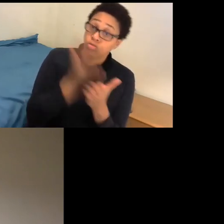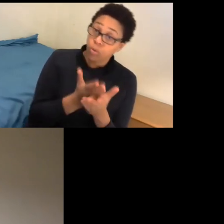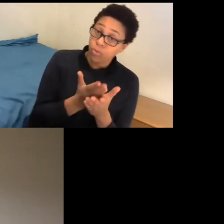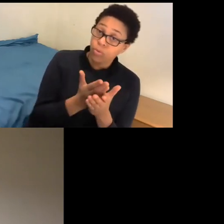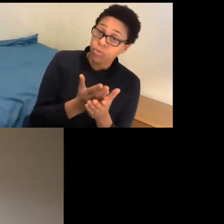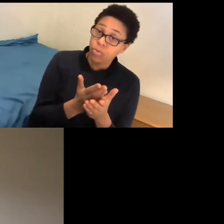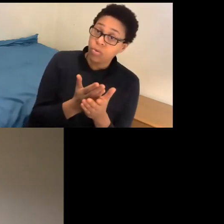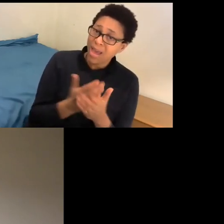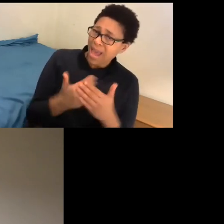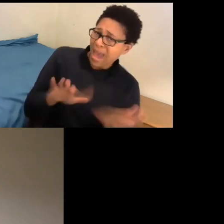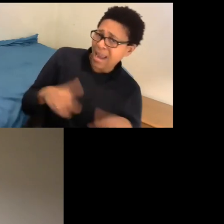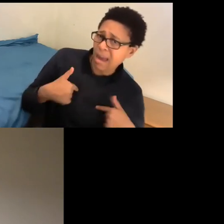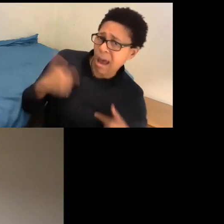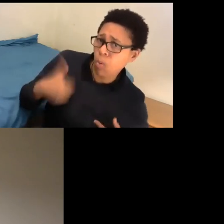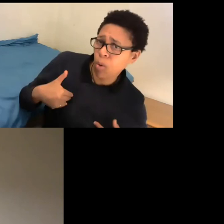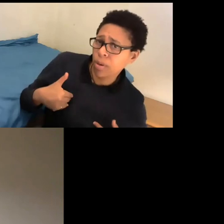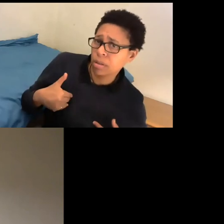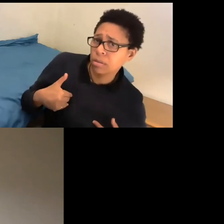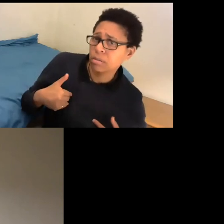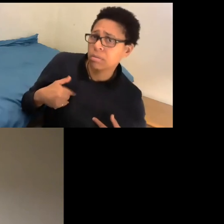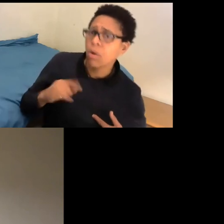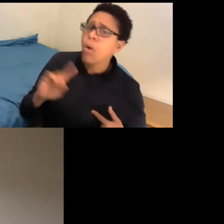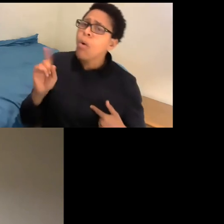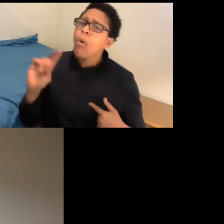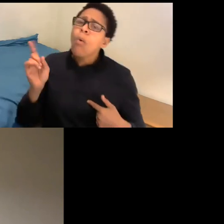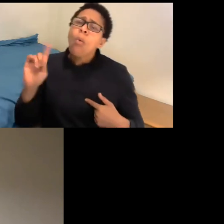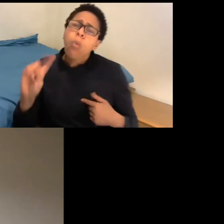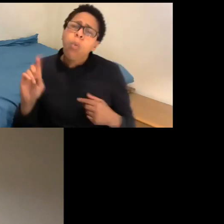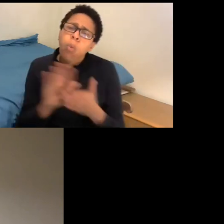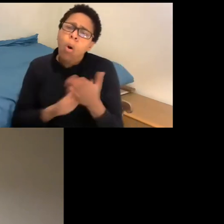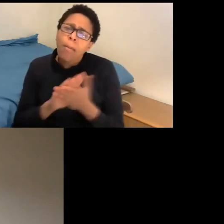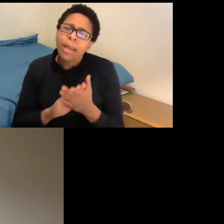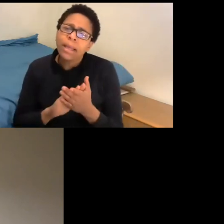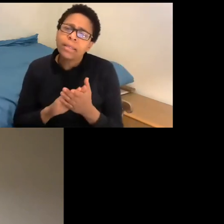what constitutes femininity for a free white woman compared to a